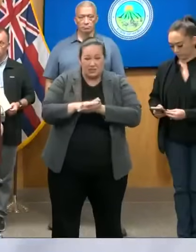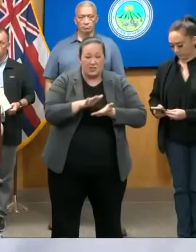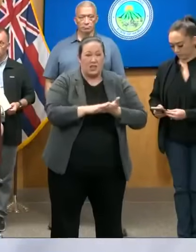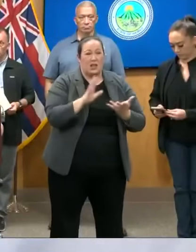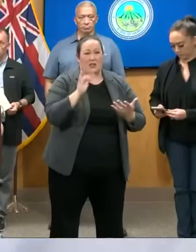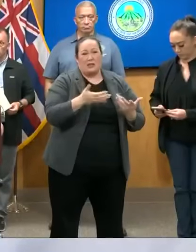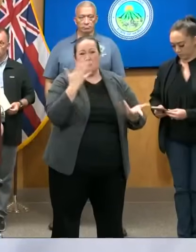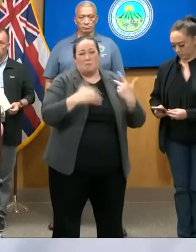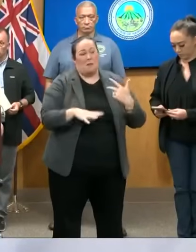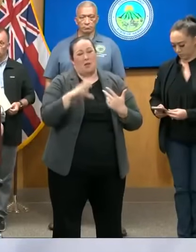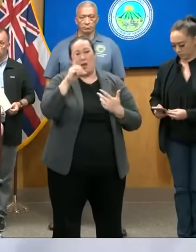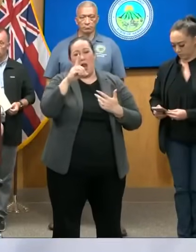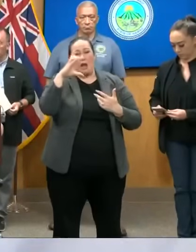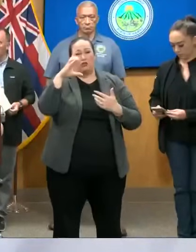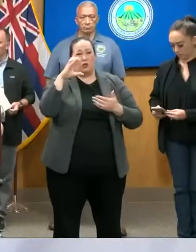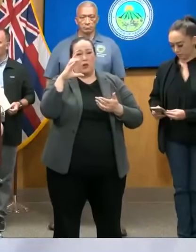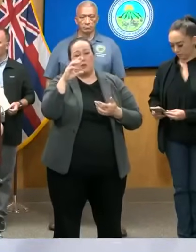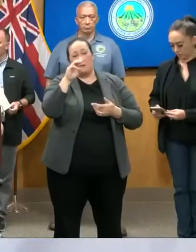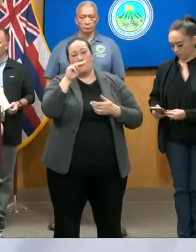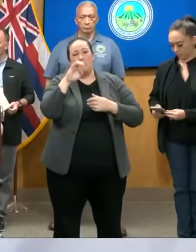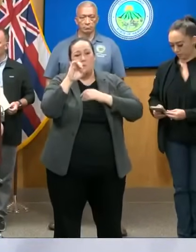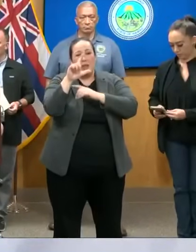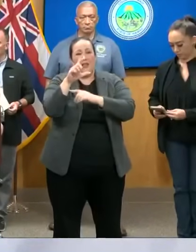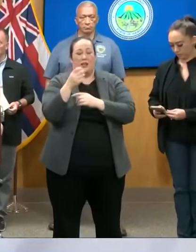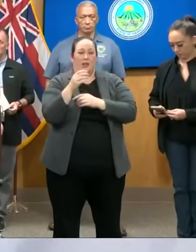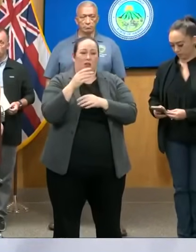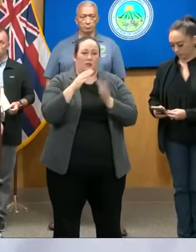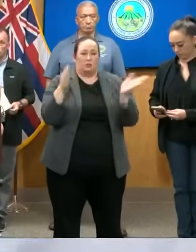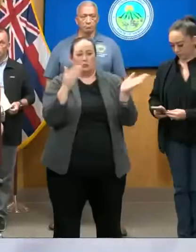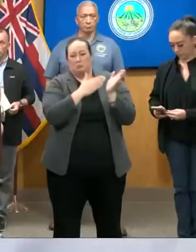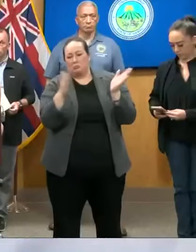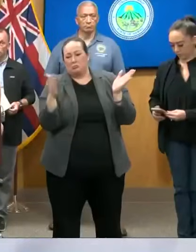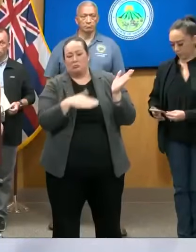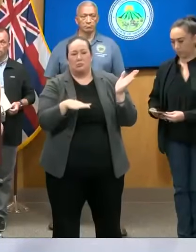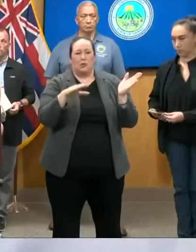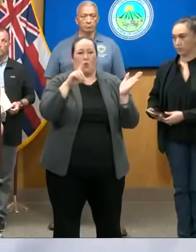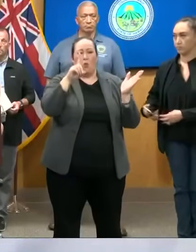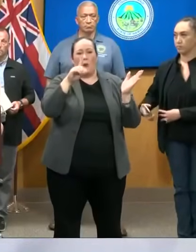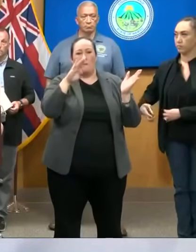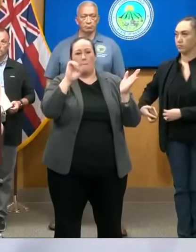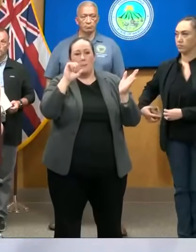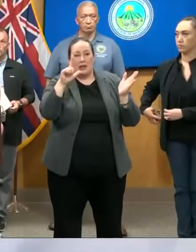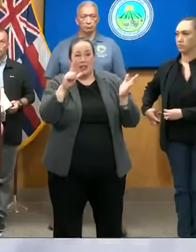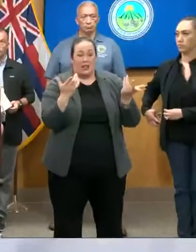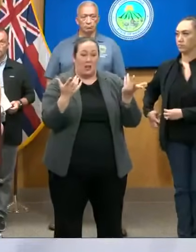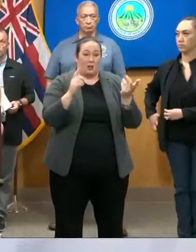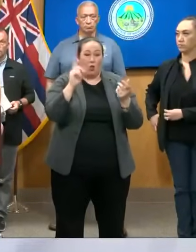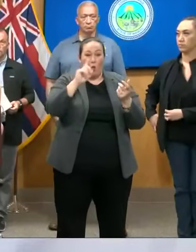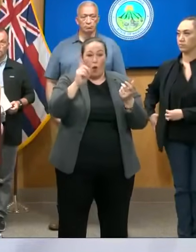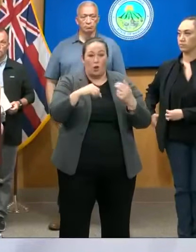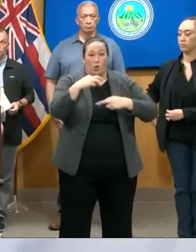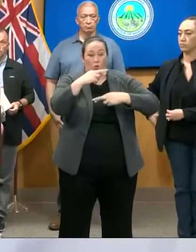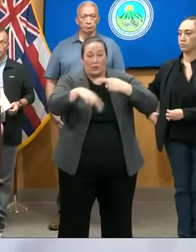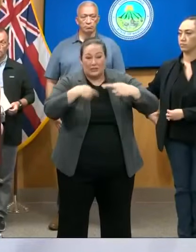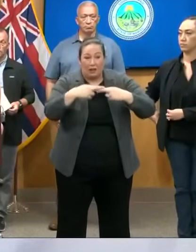in it, come down. and those missions of cost in the past Anywhere from hundreds of millions of dollars, depending on how much landfill space you